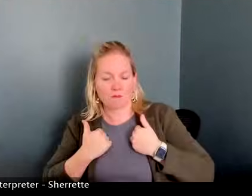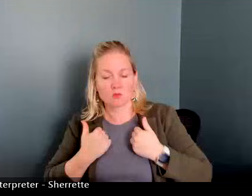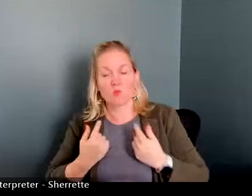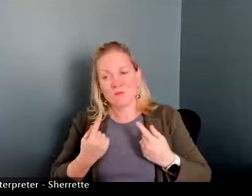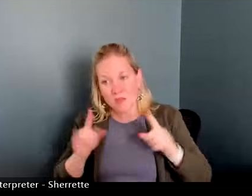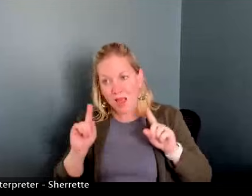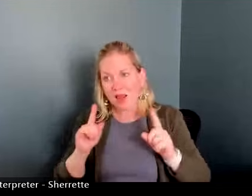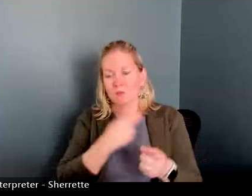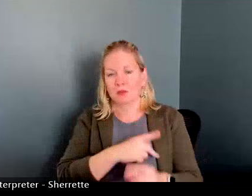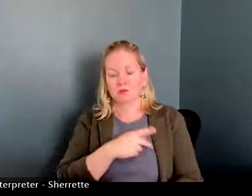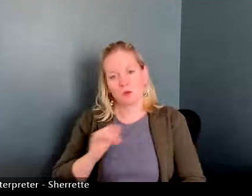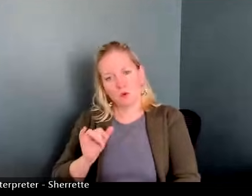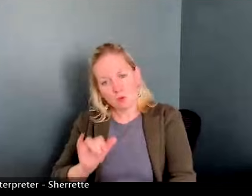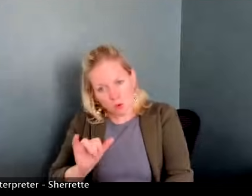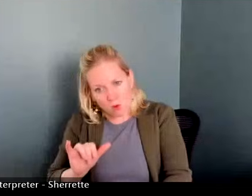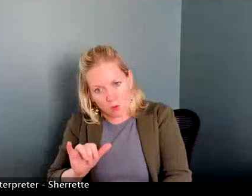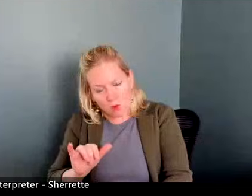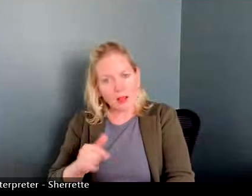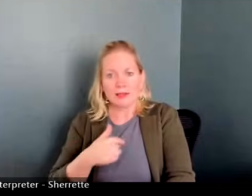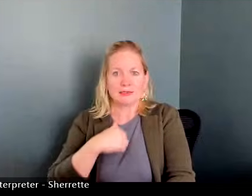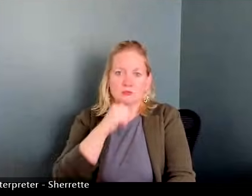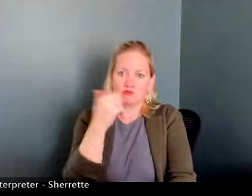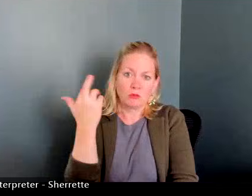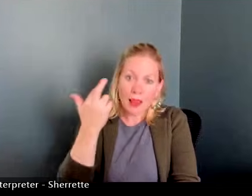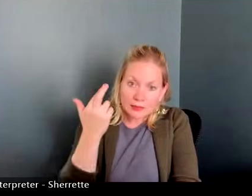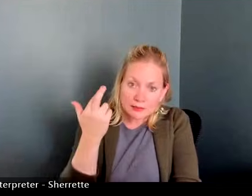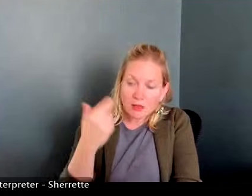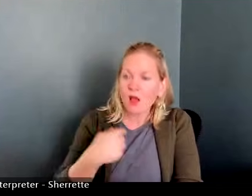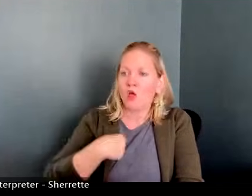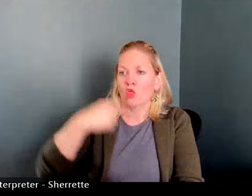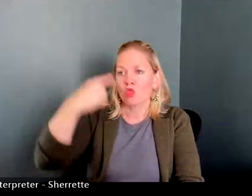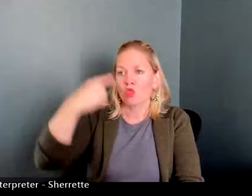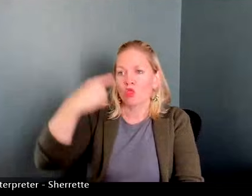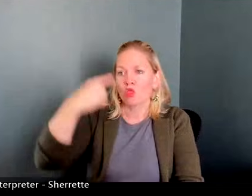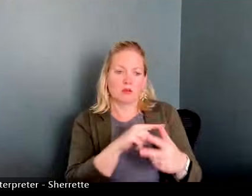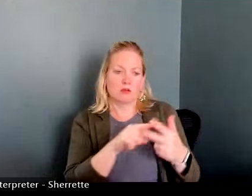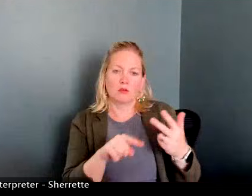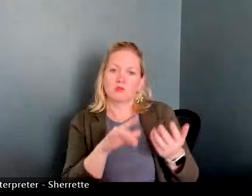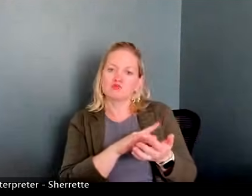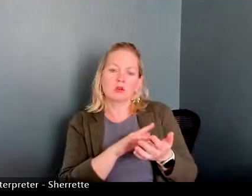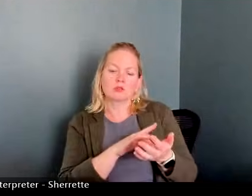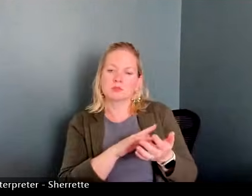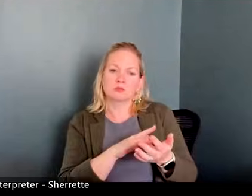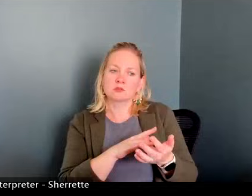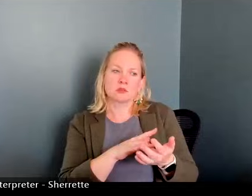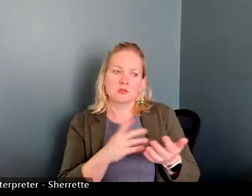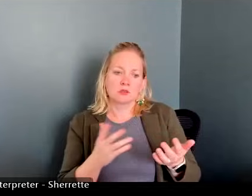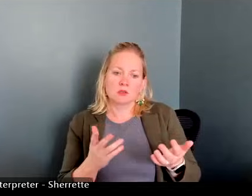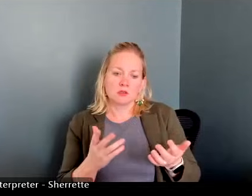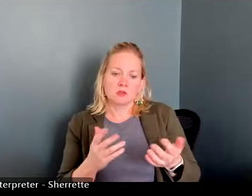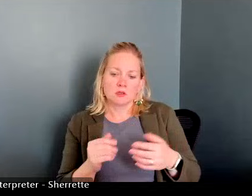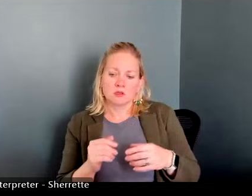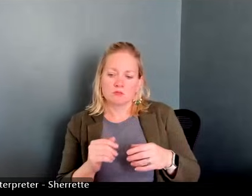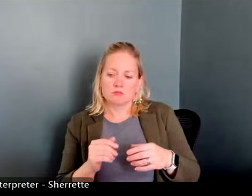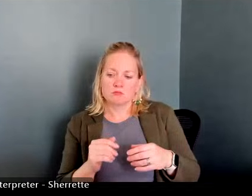I didn't realize that. I just thought that --" you know, these drugs were -- in many cases,